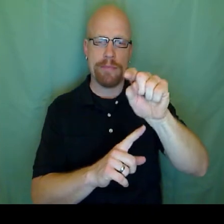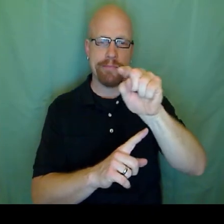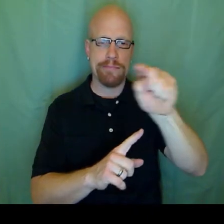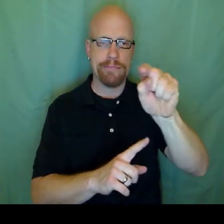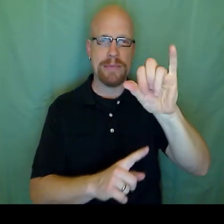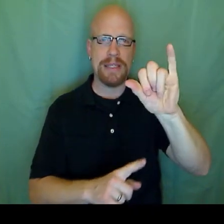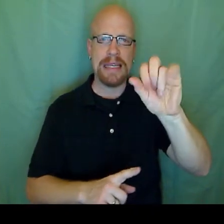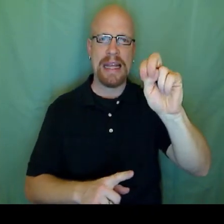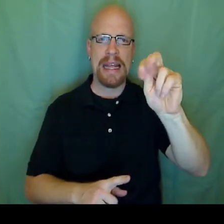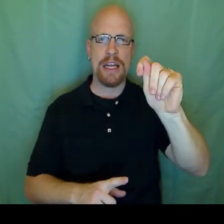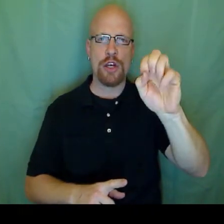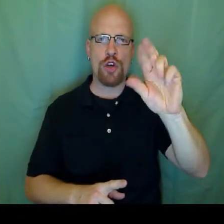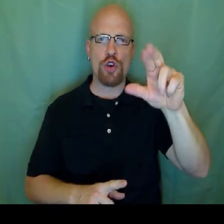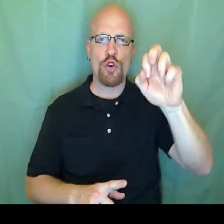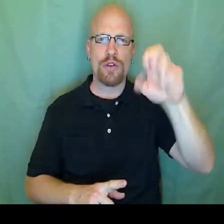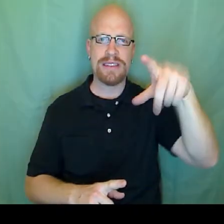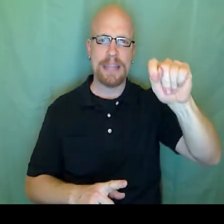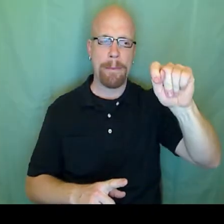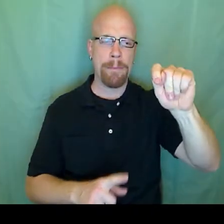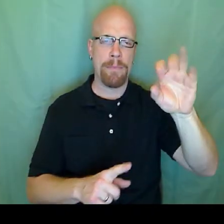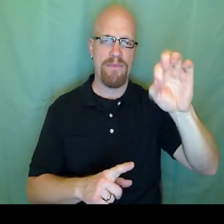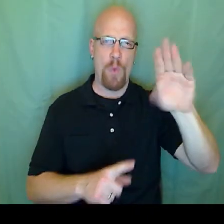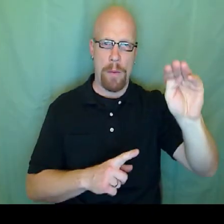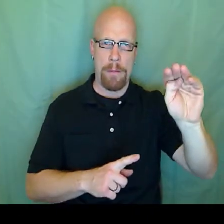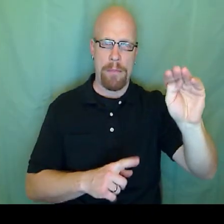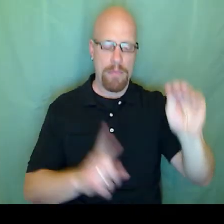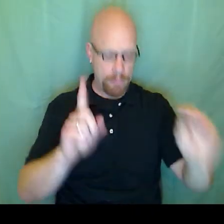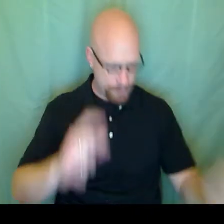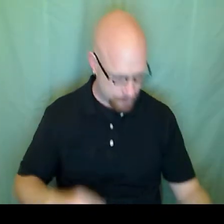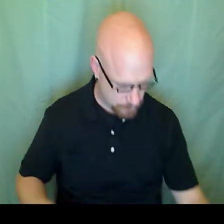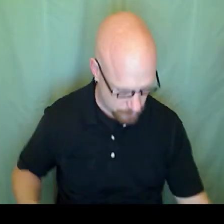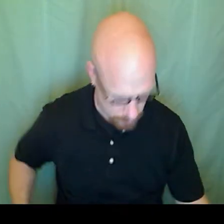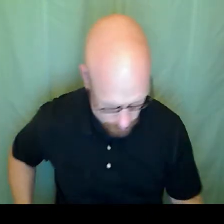Now, we will we need both equations to be